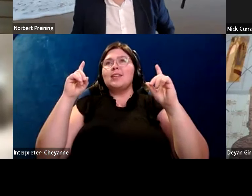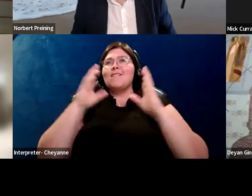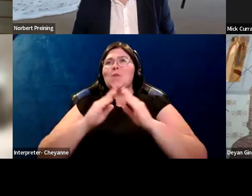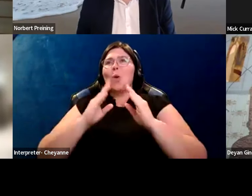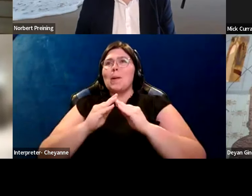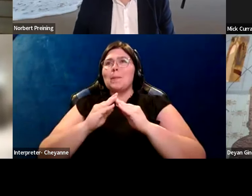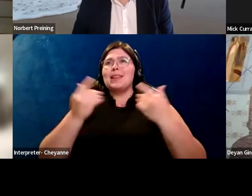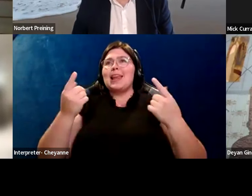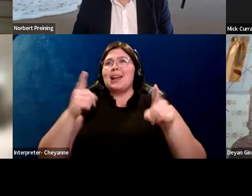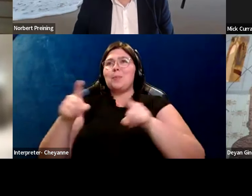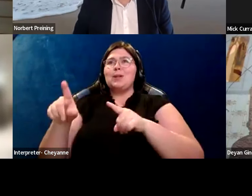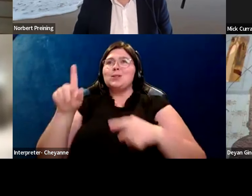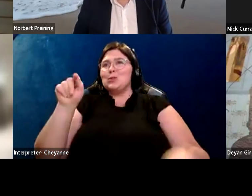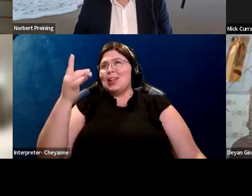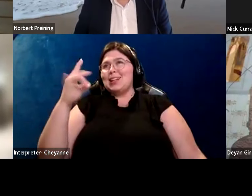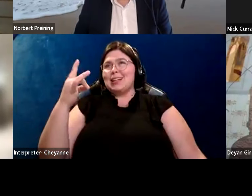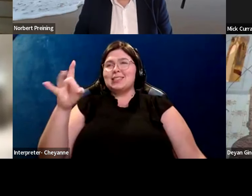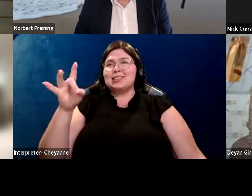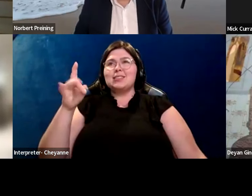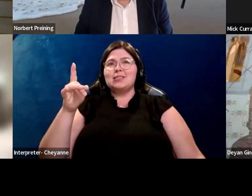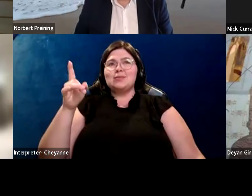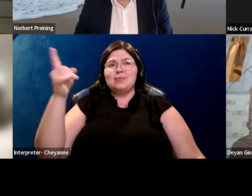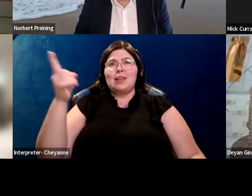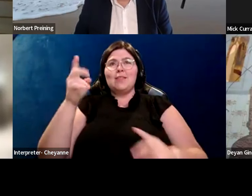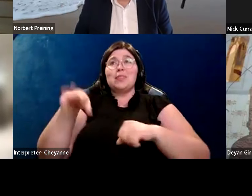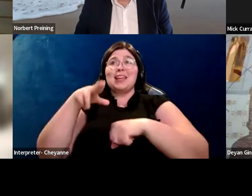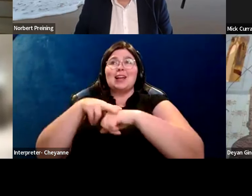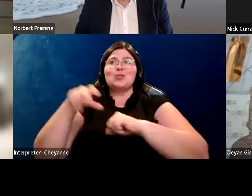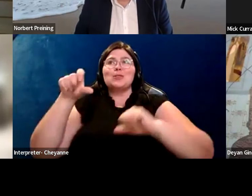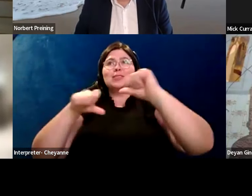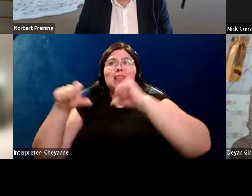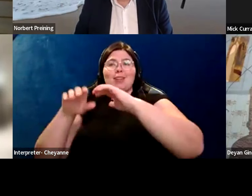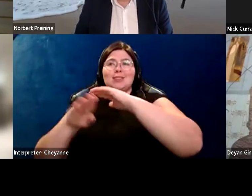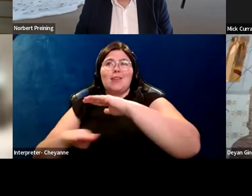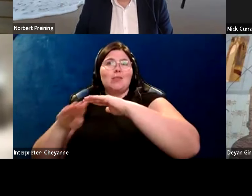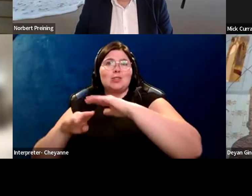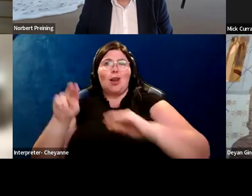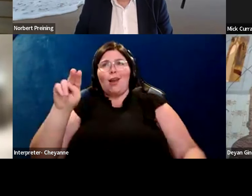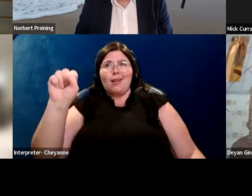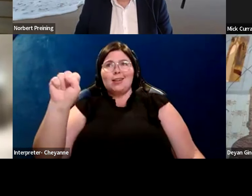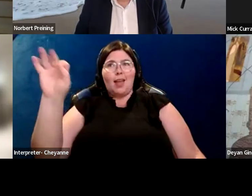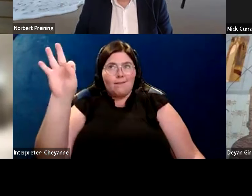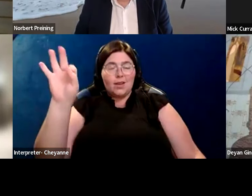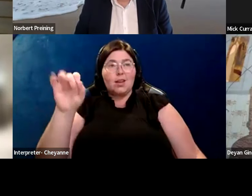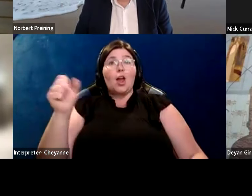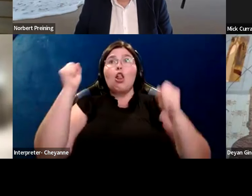held in 2018 by the National Science Foundation in the US and brought a lot of accessible math people together.